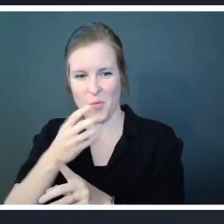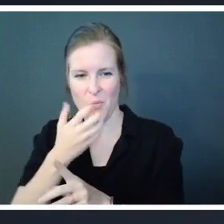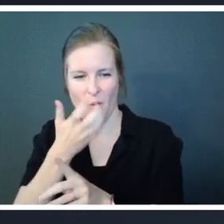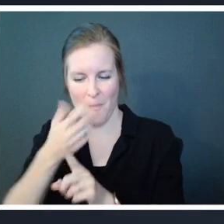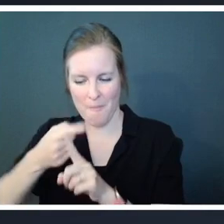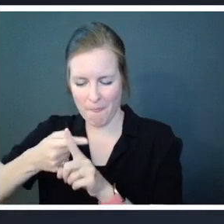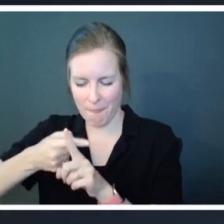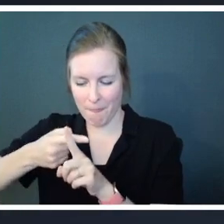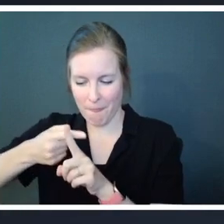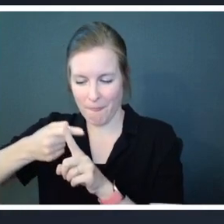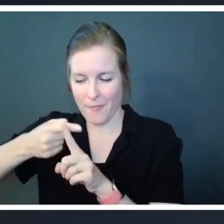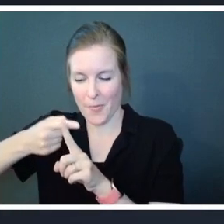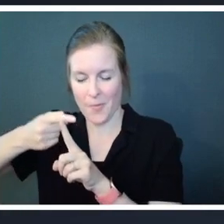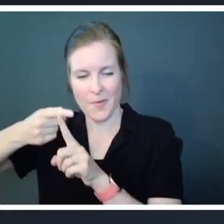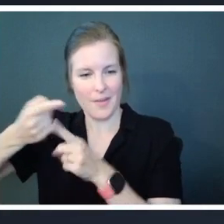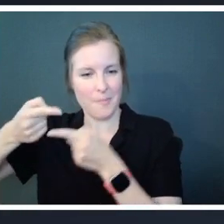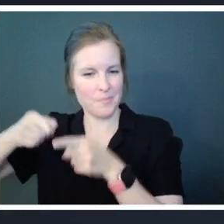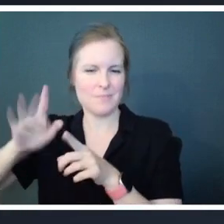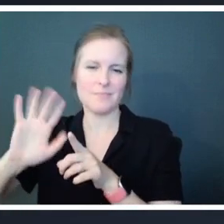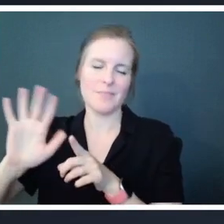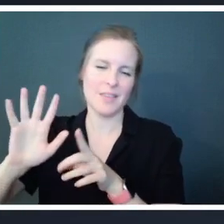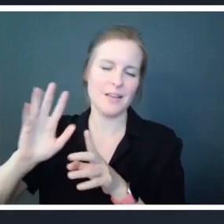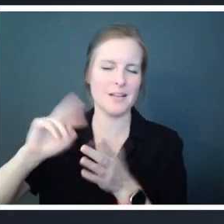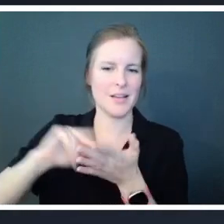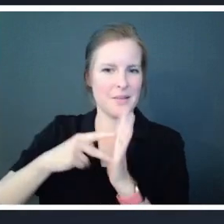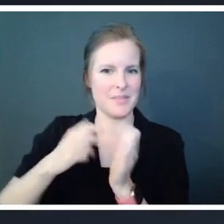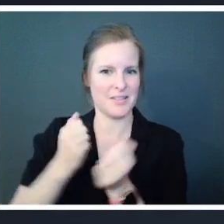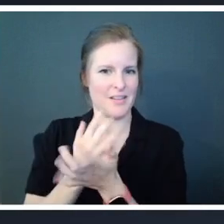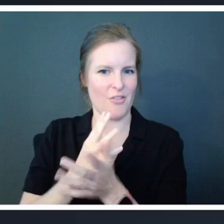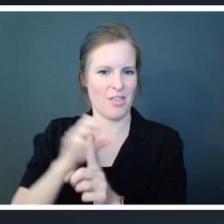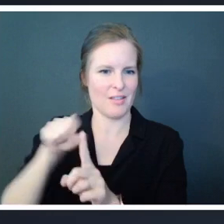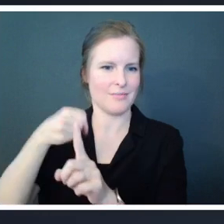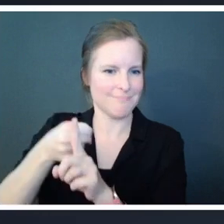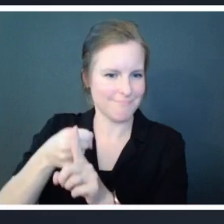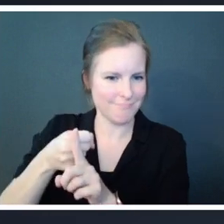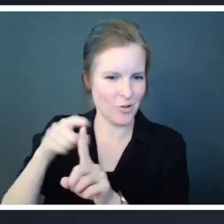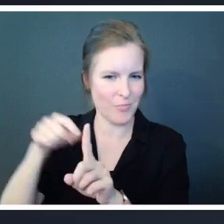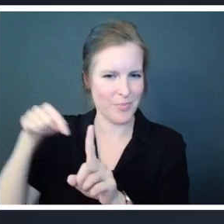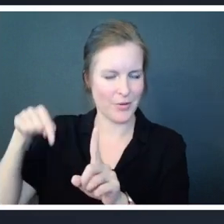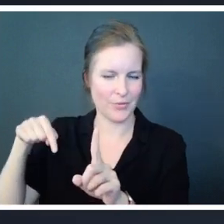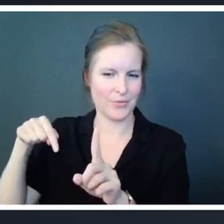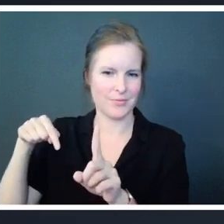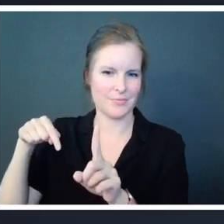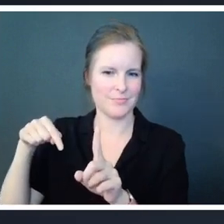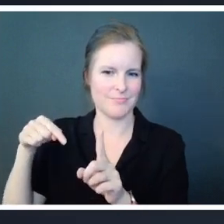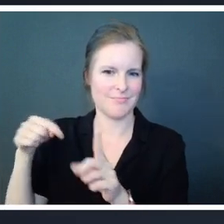are impacting the Earth are just creating these really extreme weather episodes. So, I found